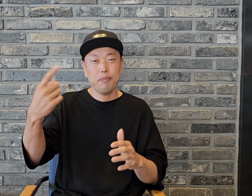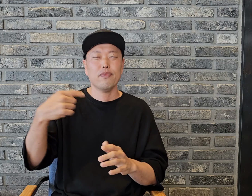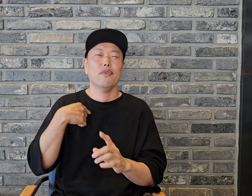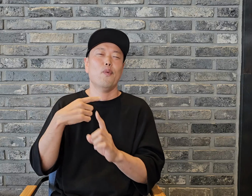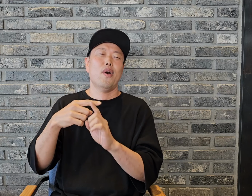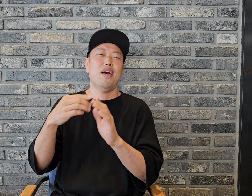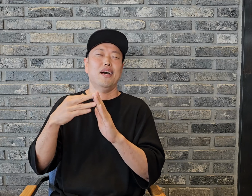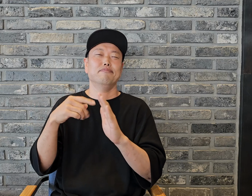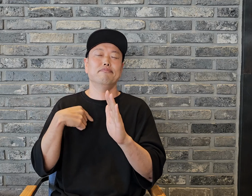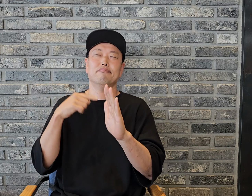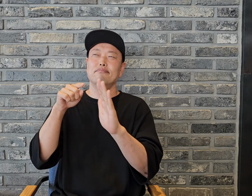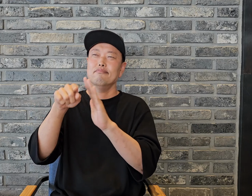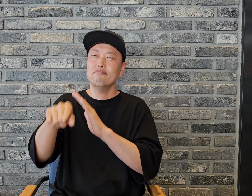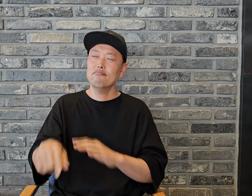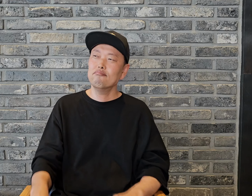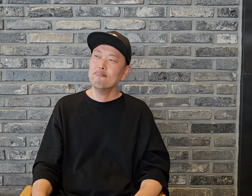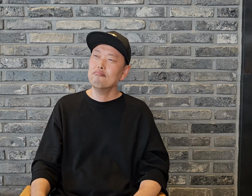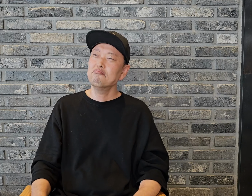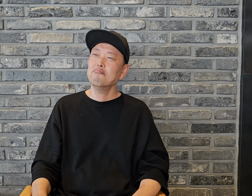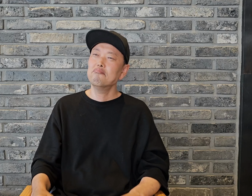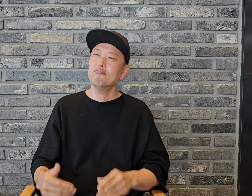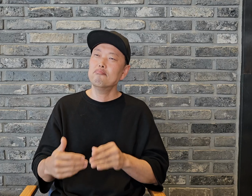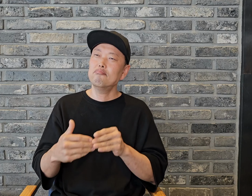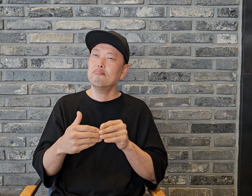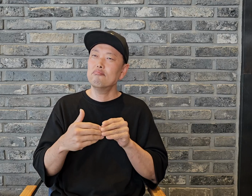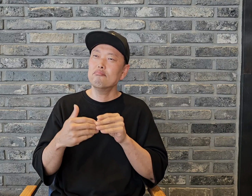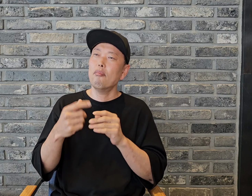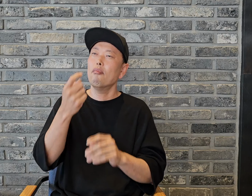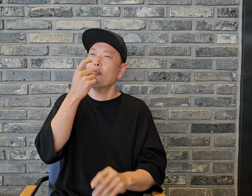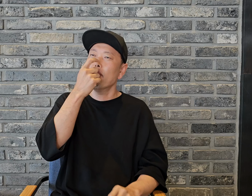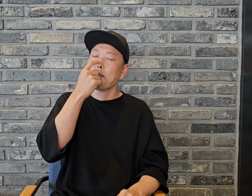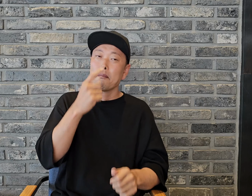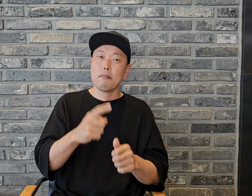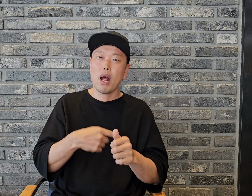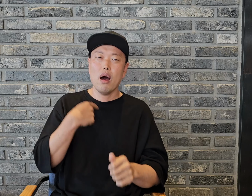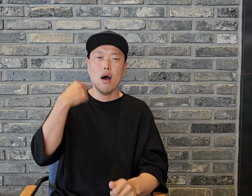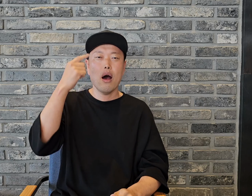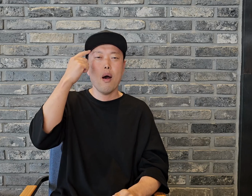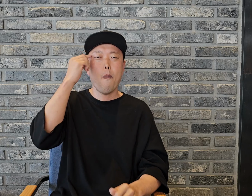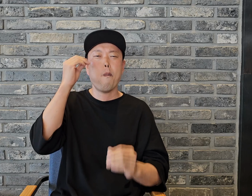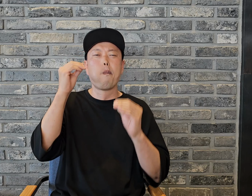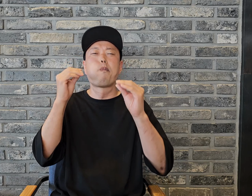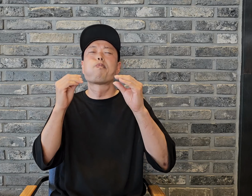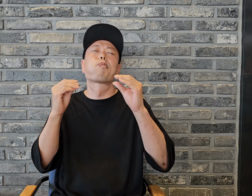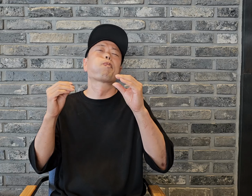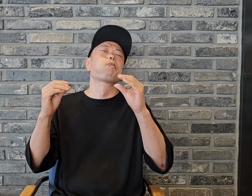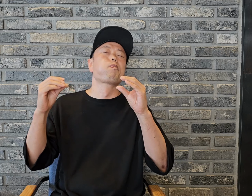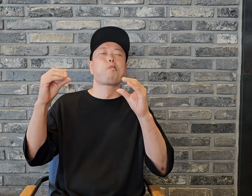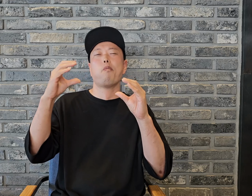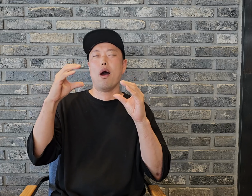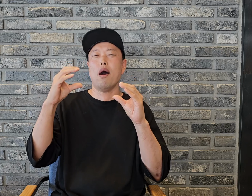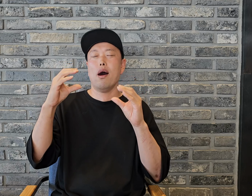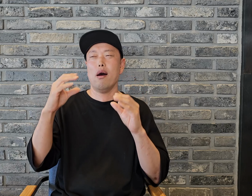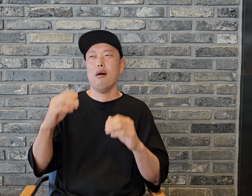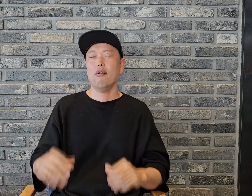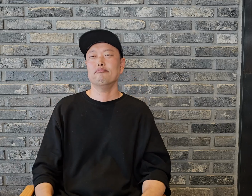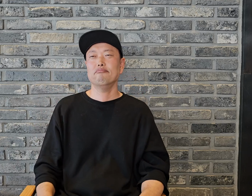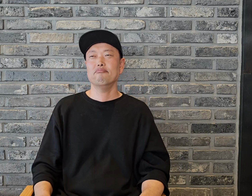After that, I went to church, and there I was able to accumulate a lot of knowledge.